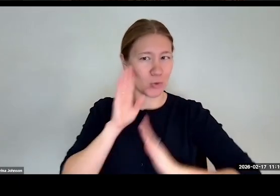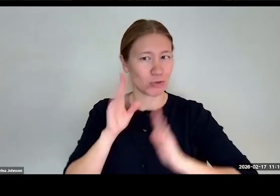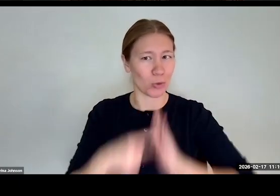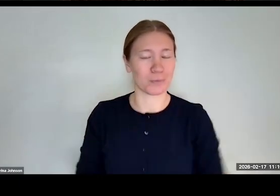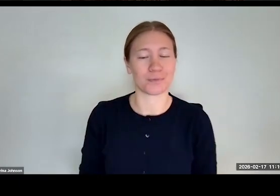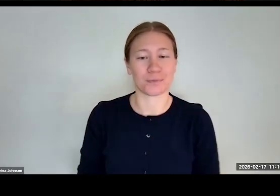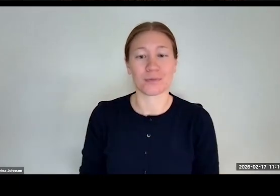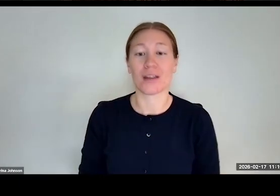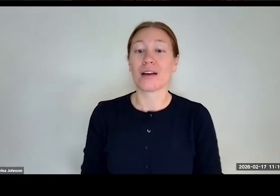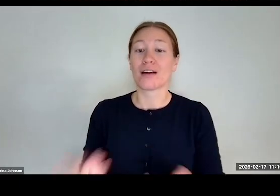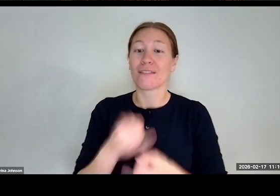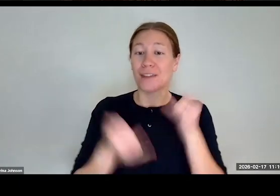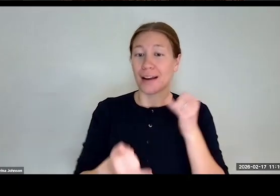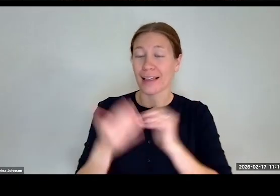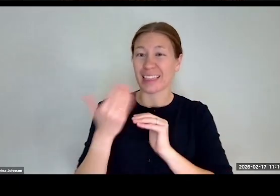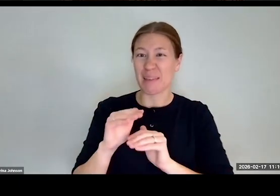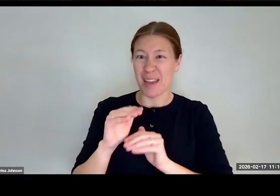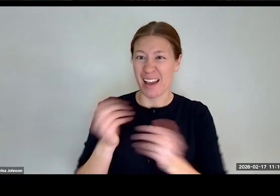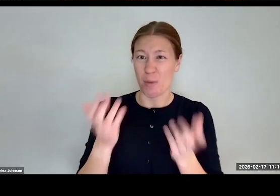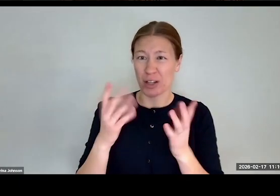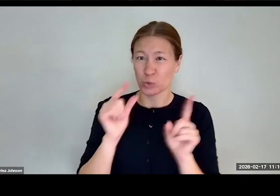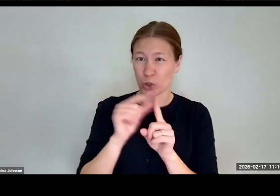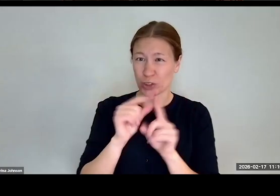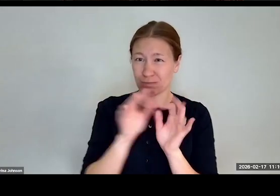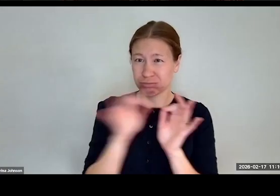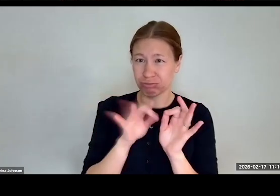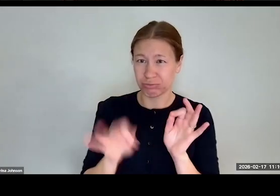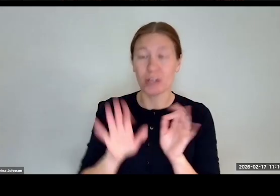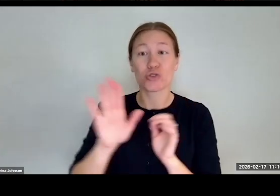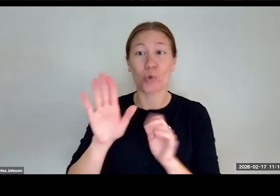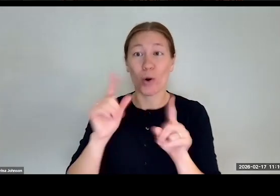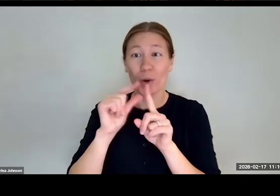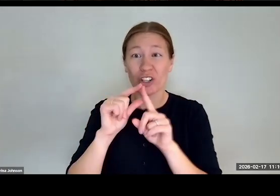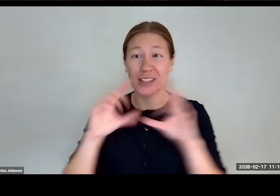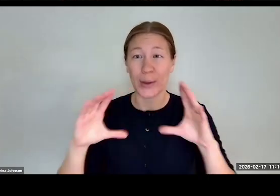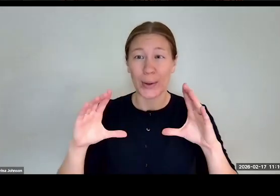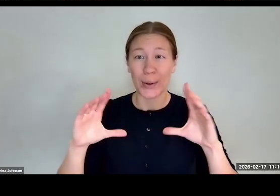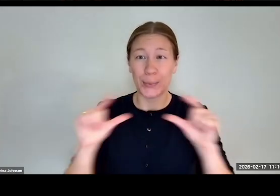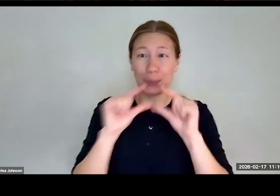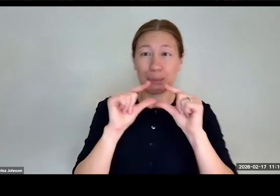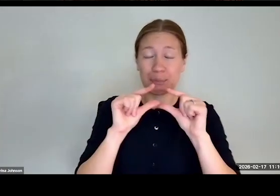of text you're putting on each slide. Don't shrink your text size to fit more text because then it becomes legible to people